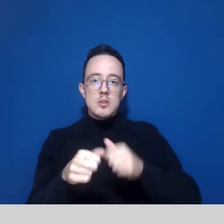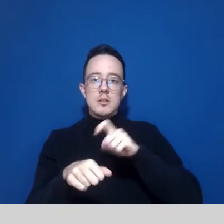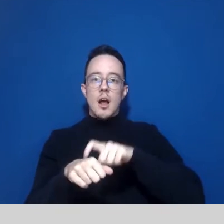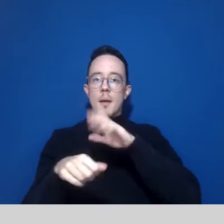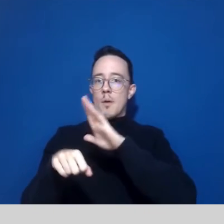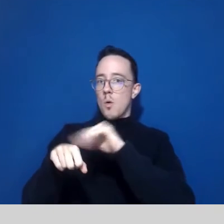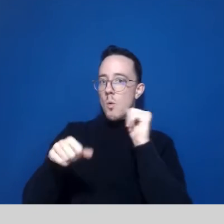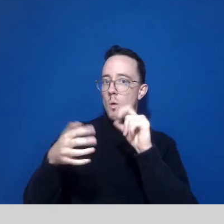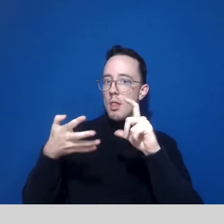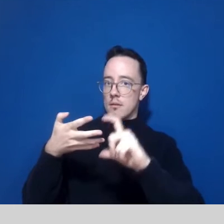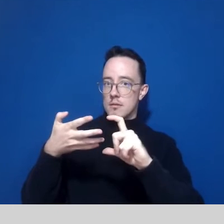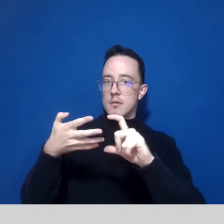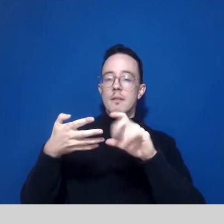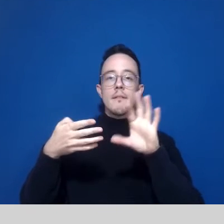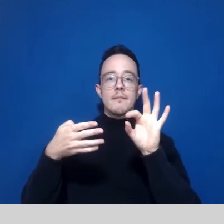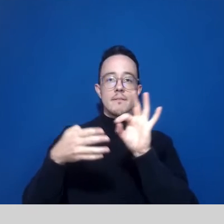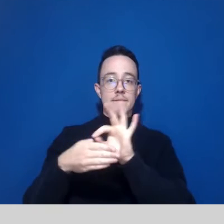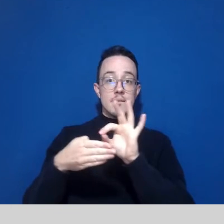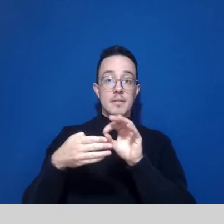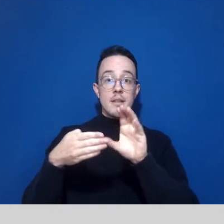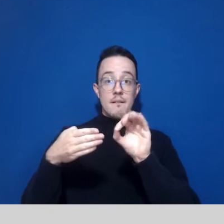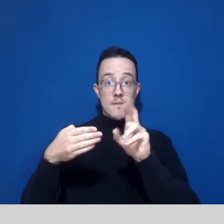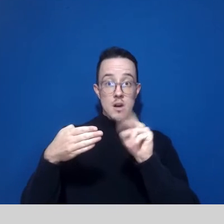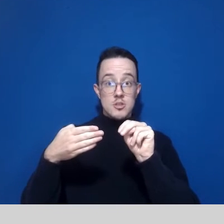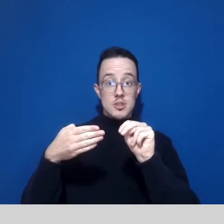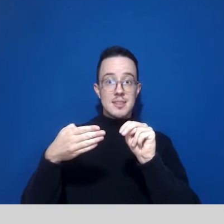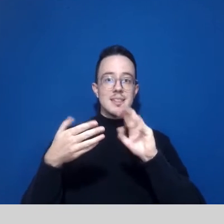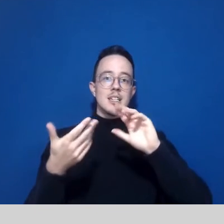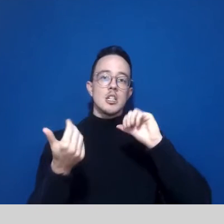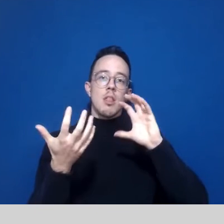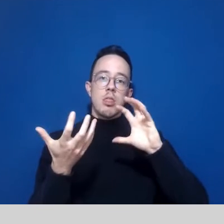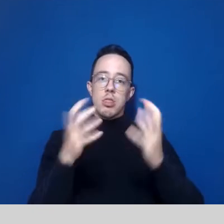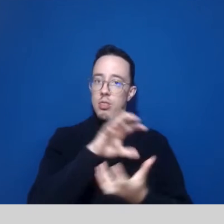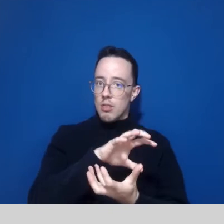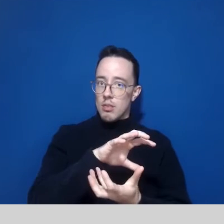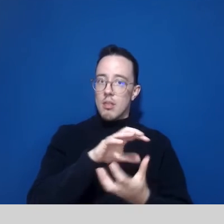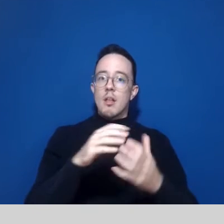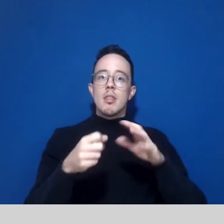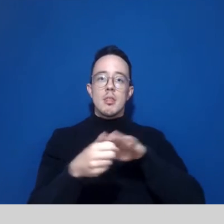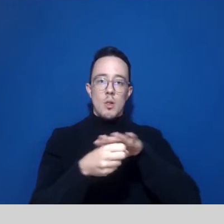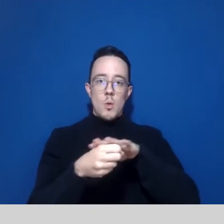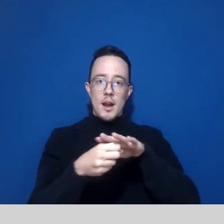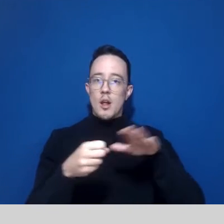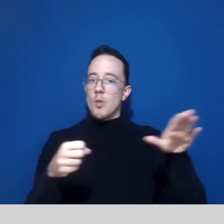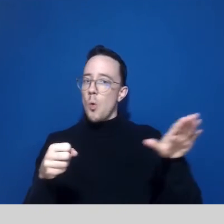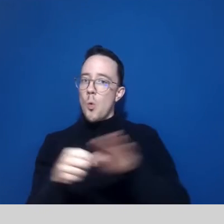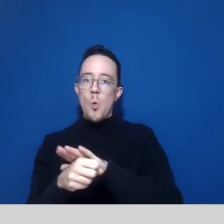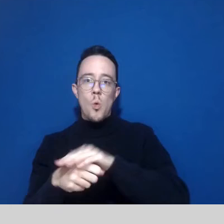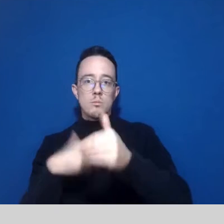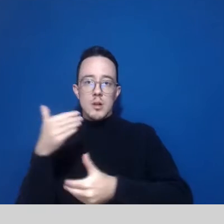Then each time this function is called, it would change the locale of the whole process.